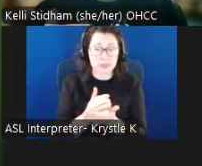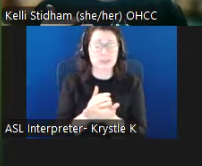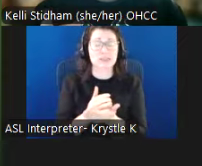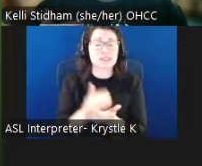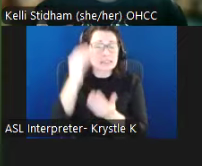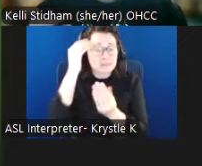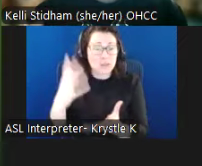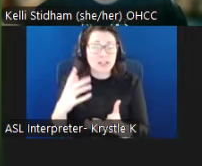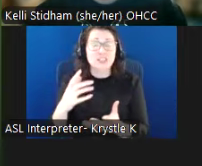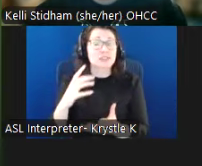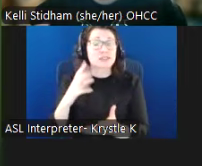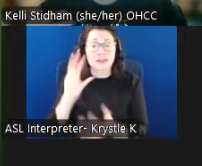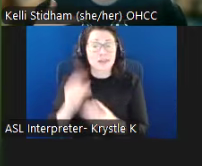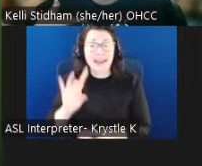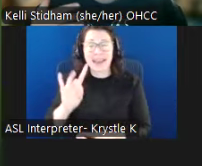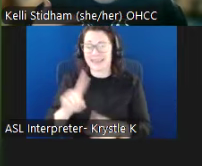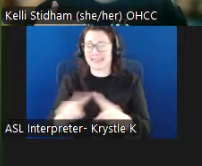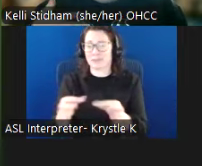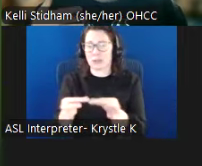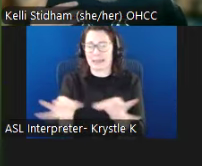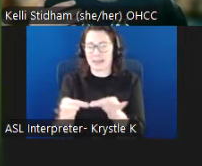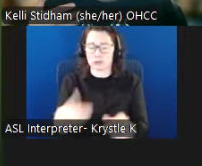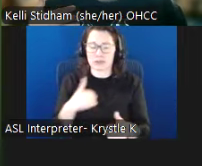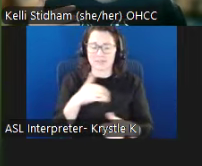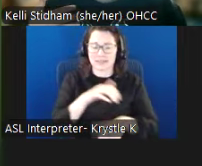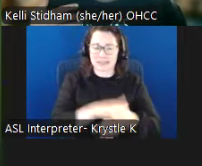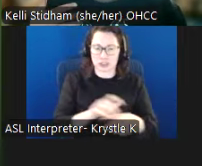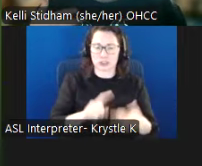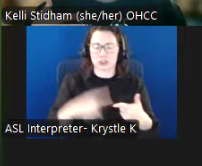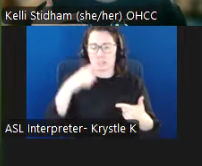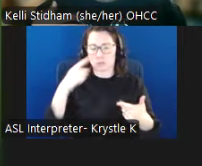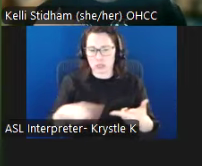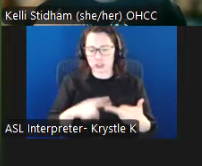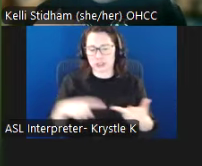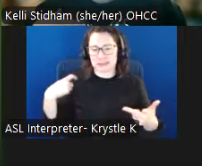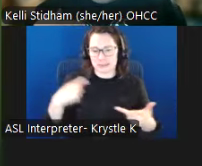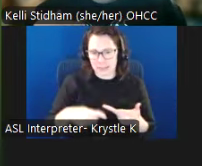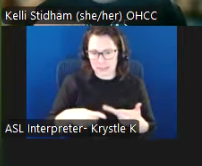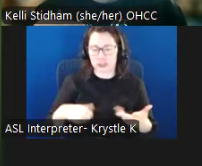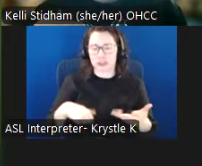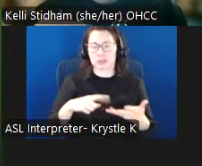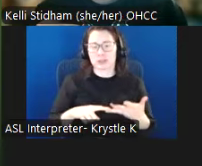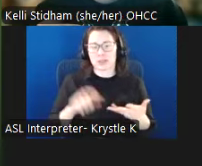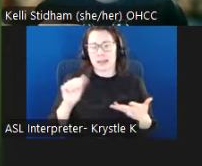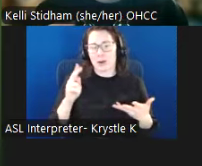in eight different languages. We have